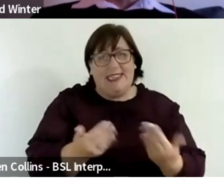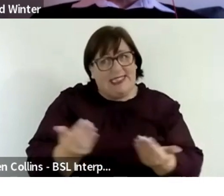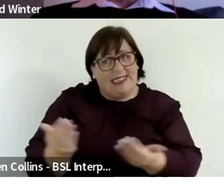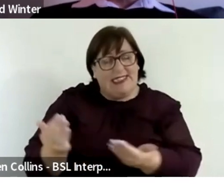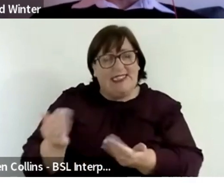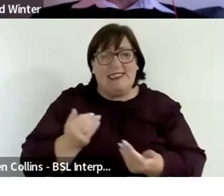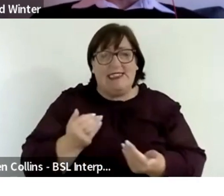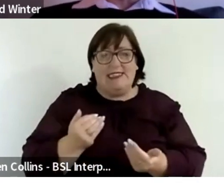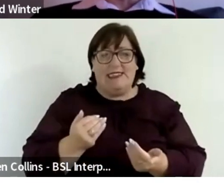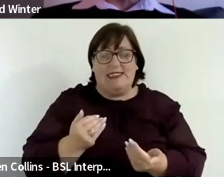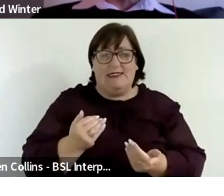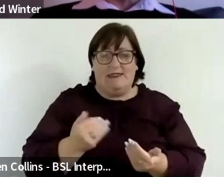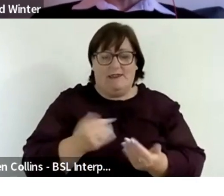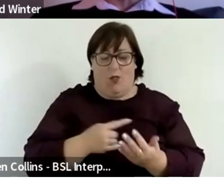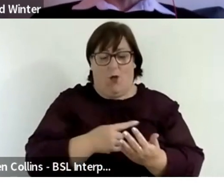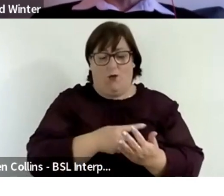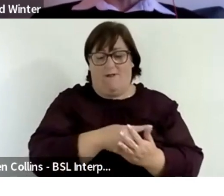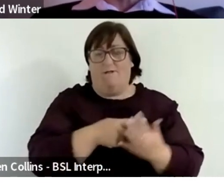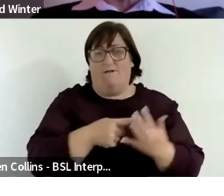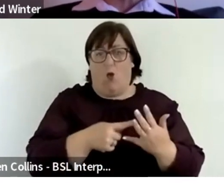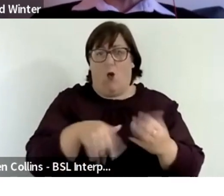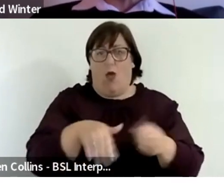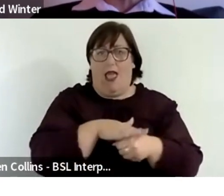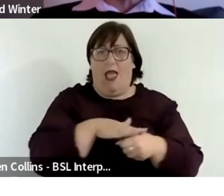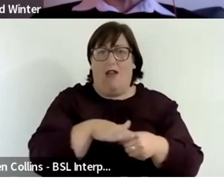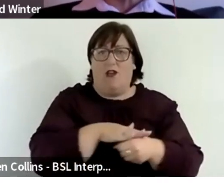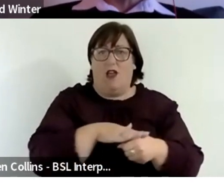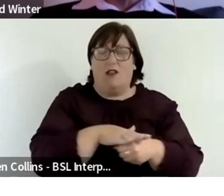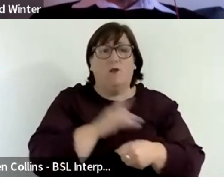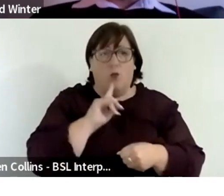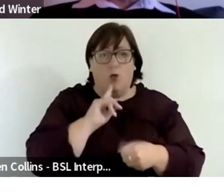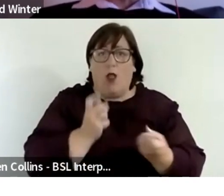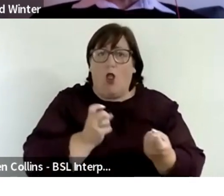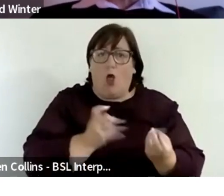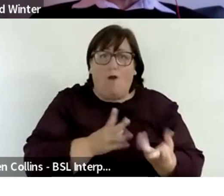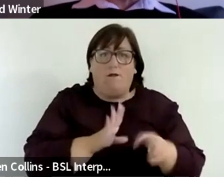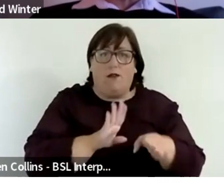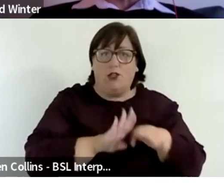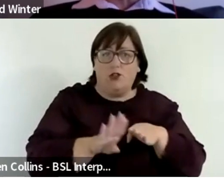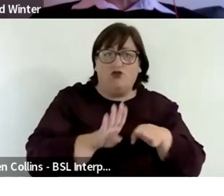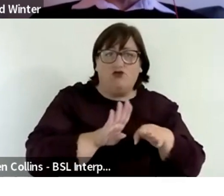If it is a shortage role there is a role of training opportunities and good salary.